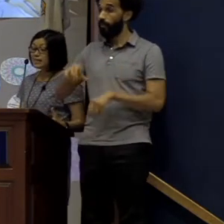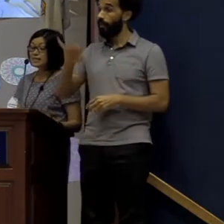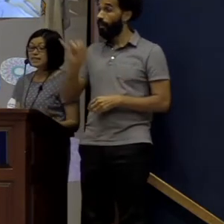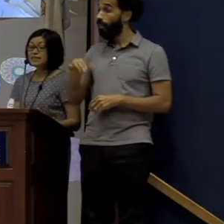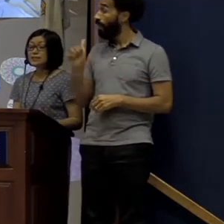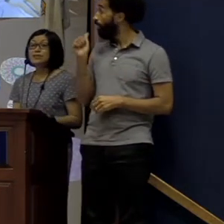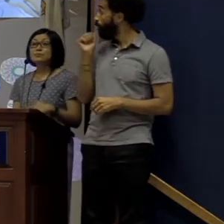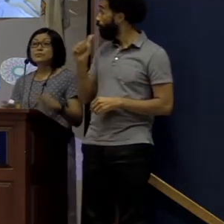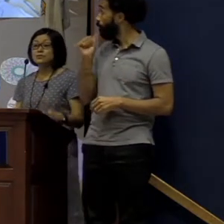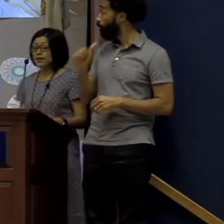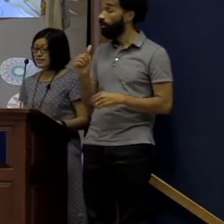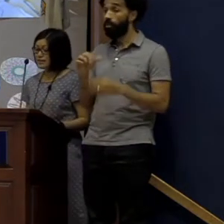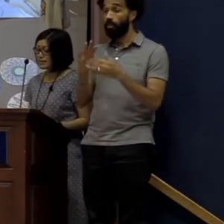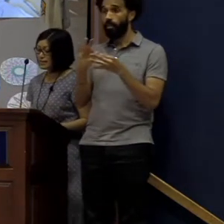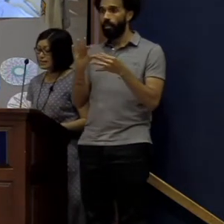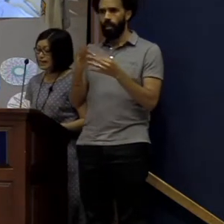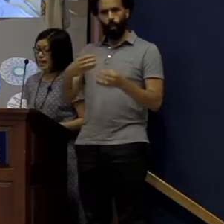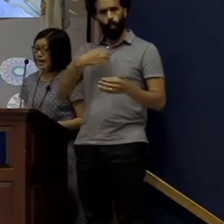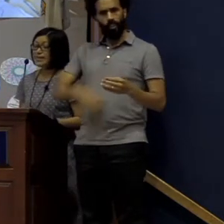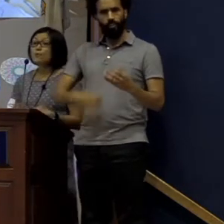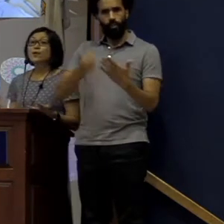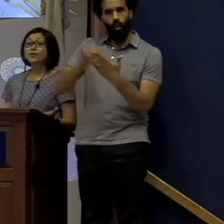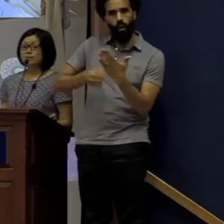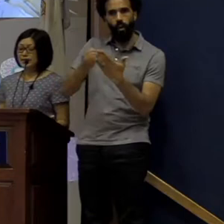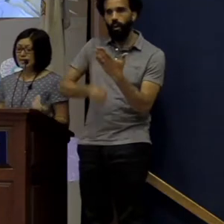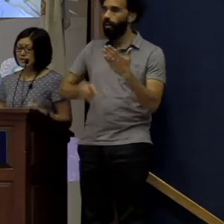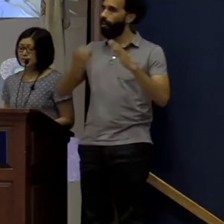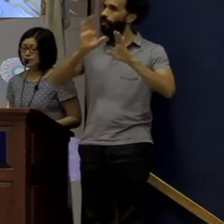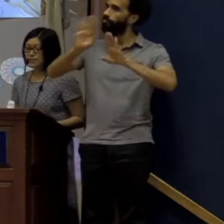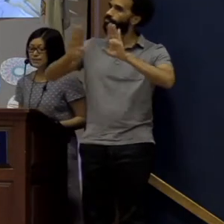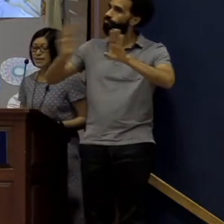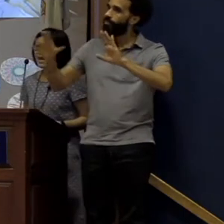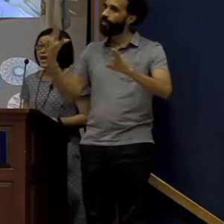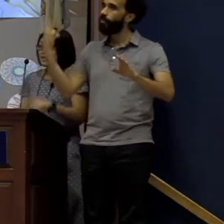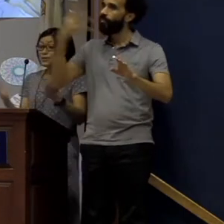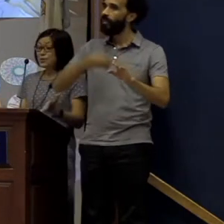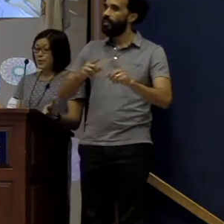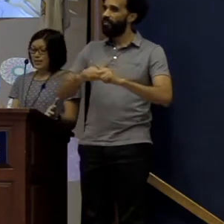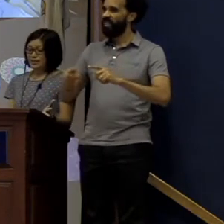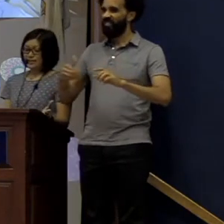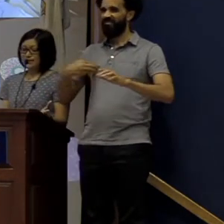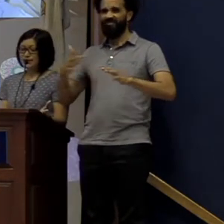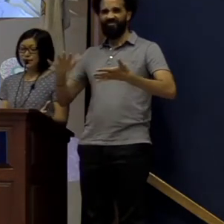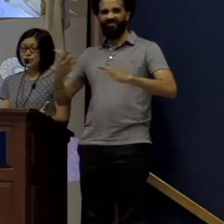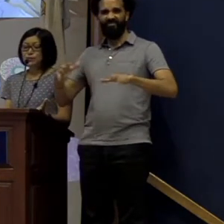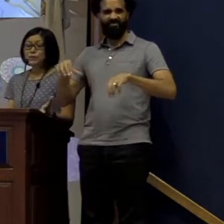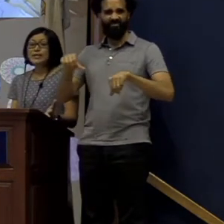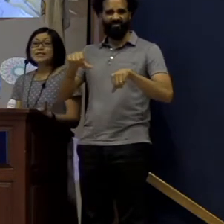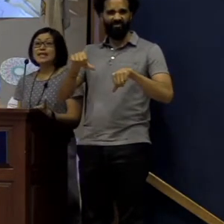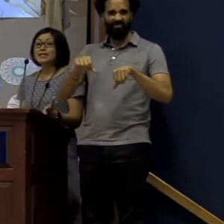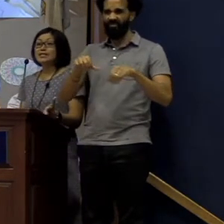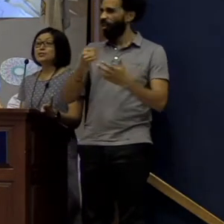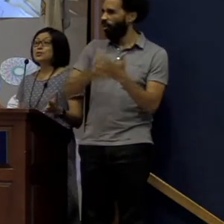They want to beautify the center and they are worried about the artistic ability and they don't know any science. So we decided to just